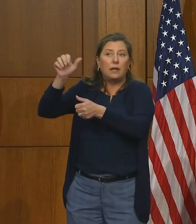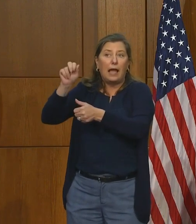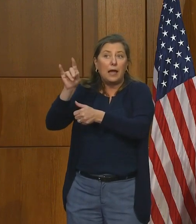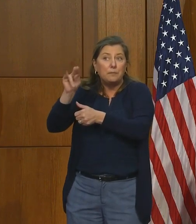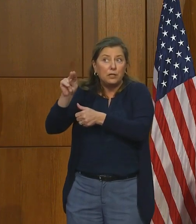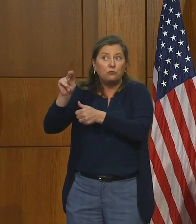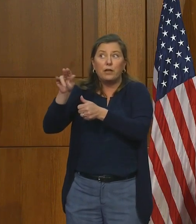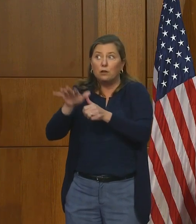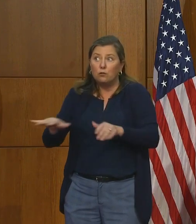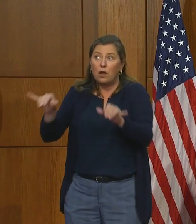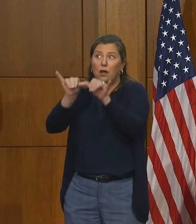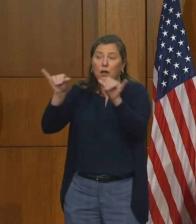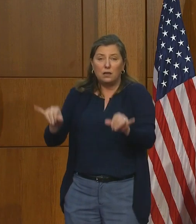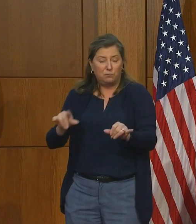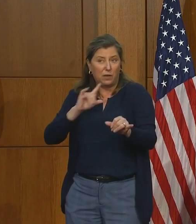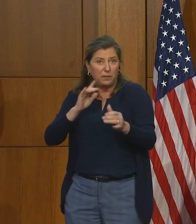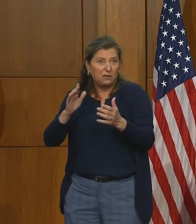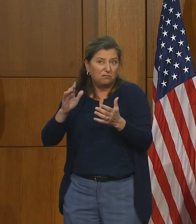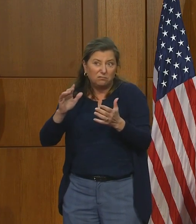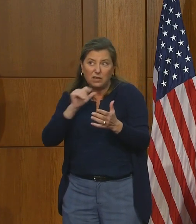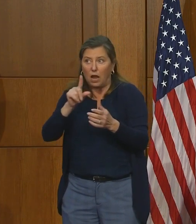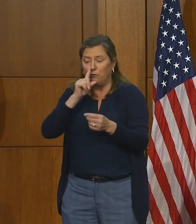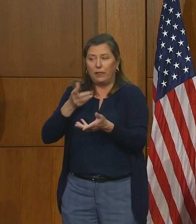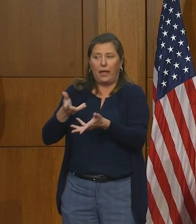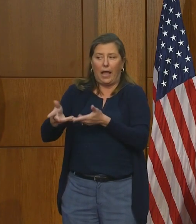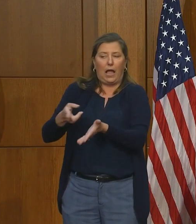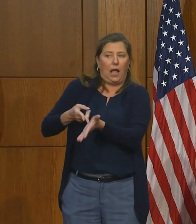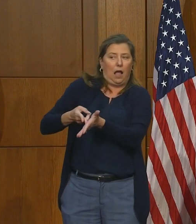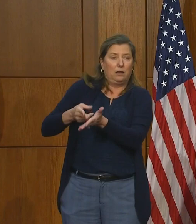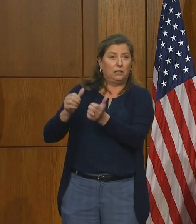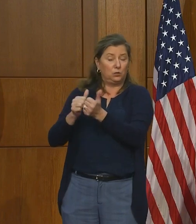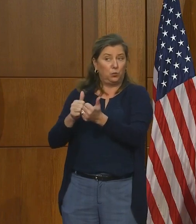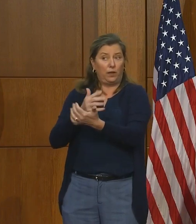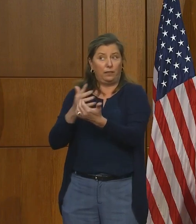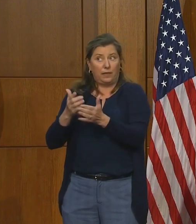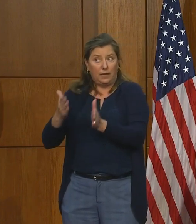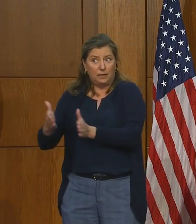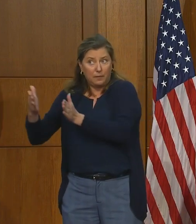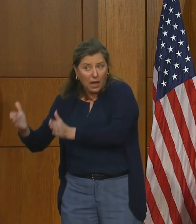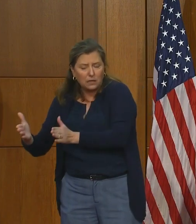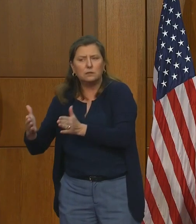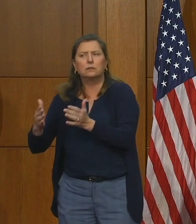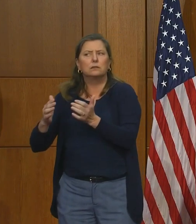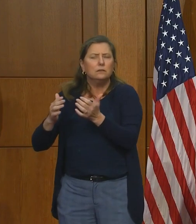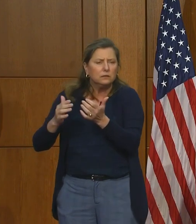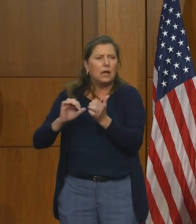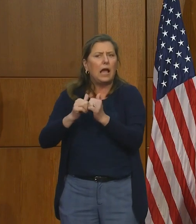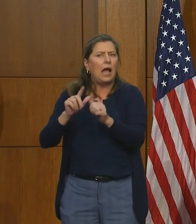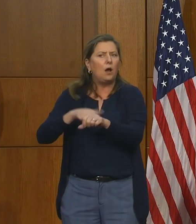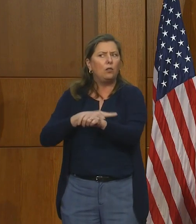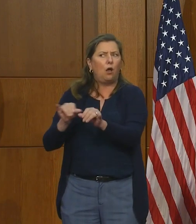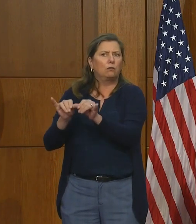WHETHER PRISON ADMINISTRATORS THERE AND THROUGHOUT THE SYSTEM HAVE BEEN TOLD TO COMMUNICATE